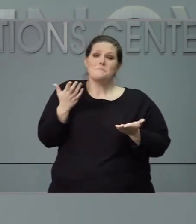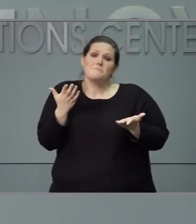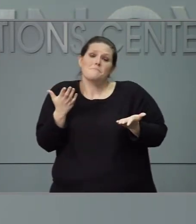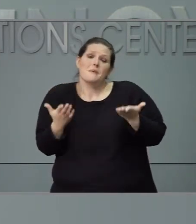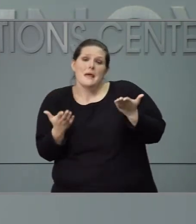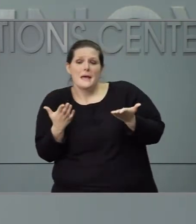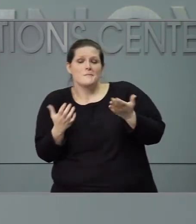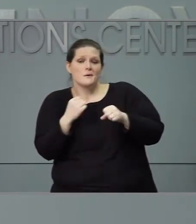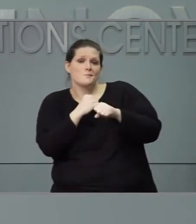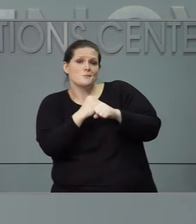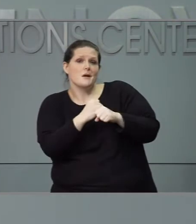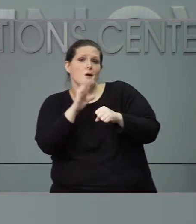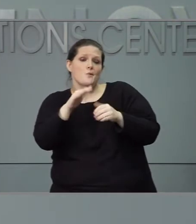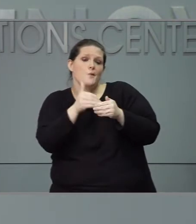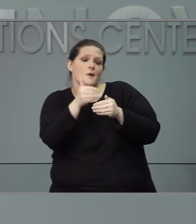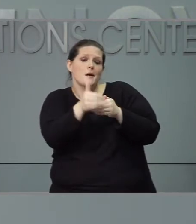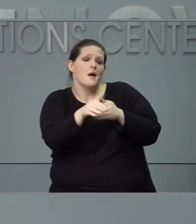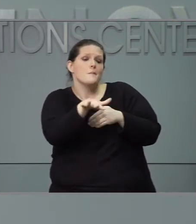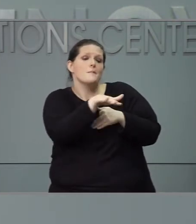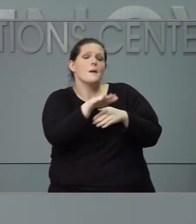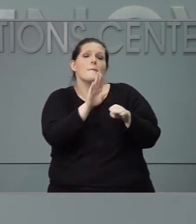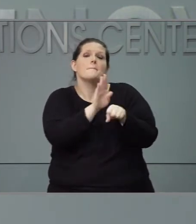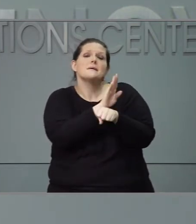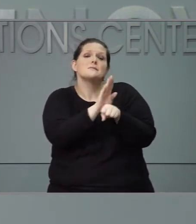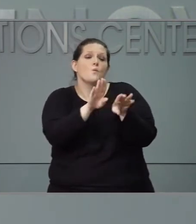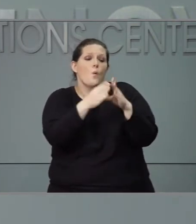LOS TRES AÑOS, LOS TRES AÑOS QUE HE SIDO GOBERNADOR Y HEMOS